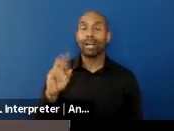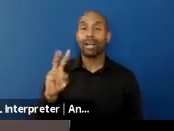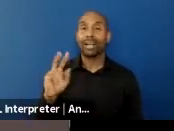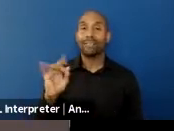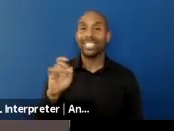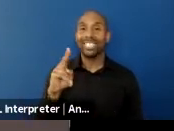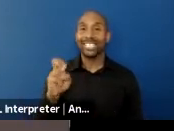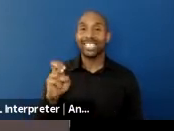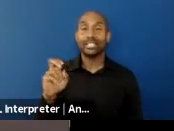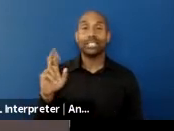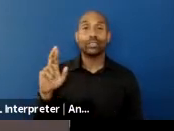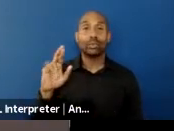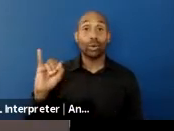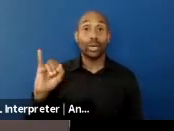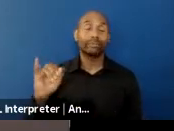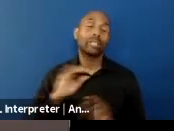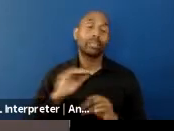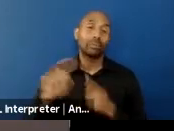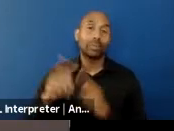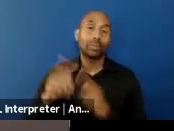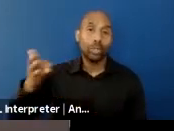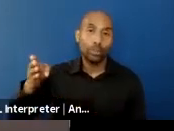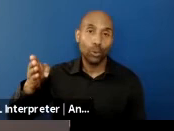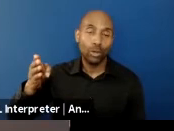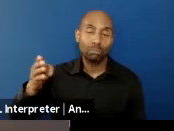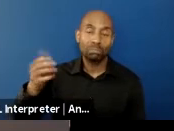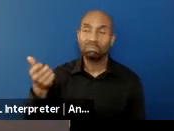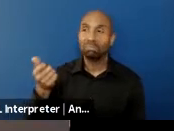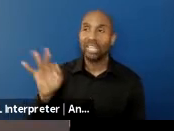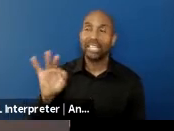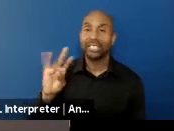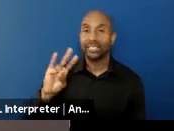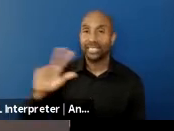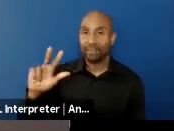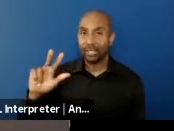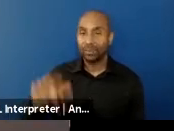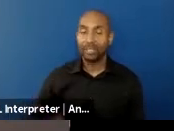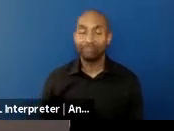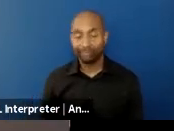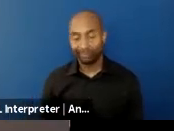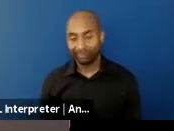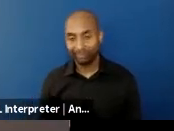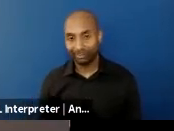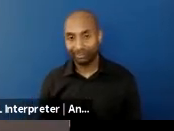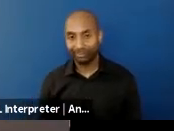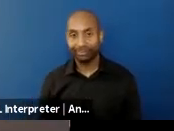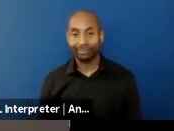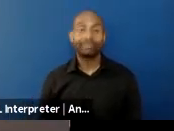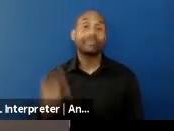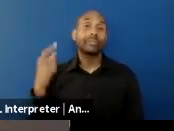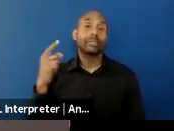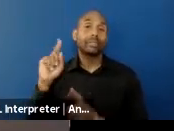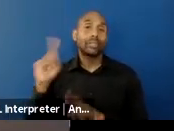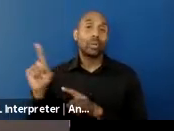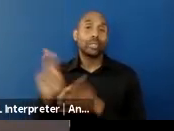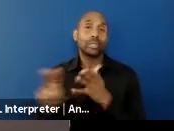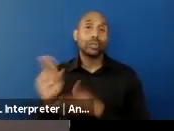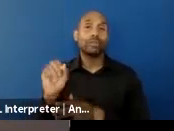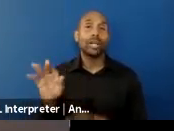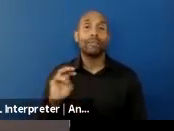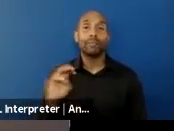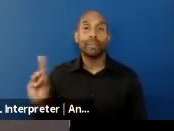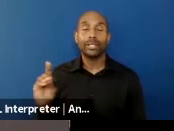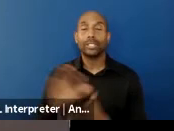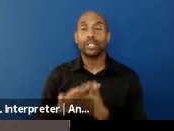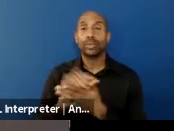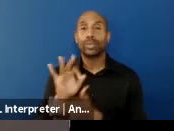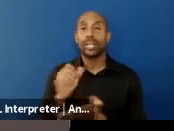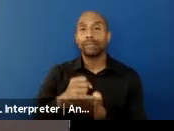I moved to Baltimore in 1973 to go to the university of Maryland school of social work.